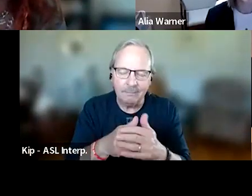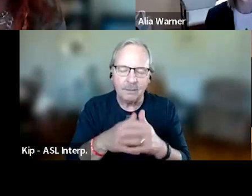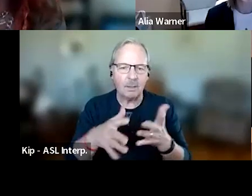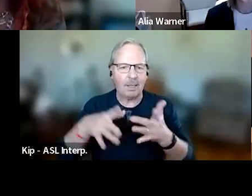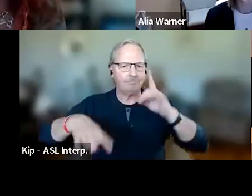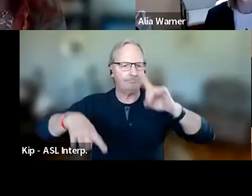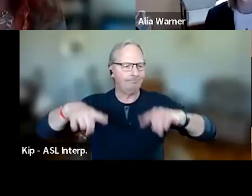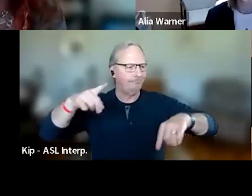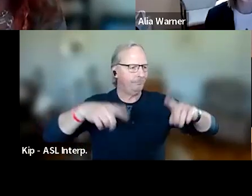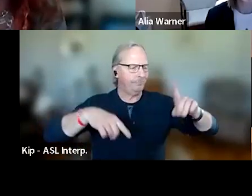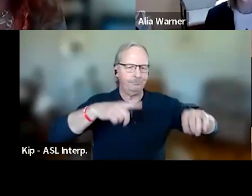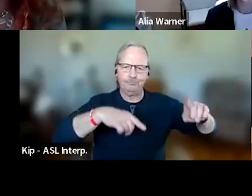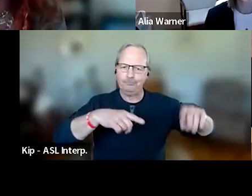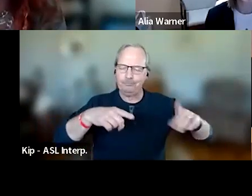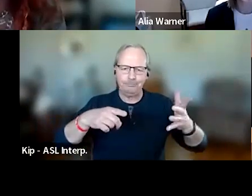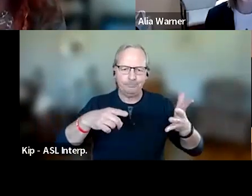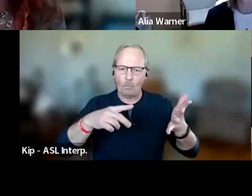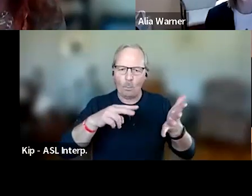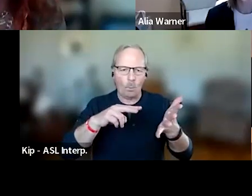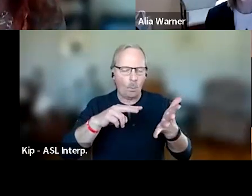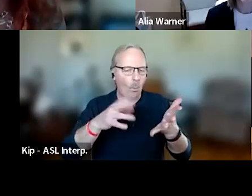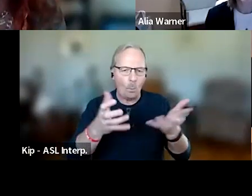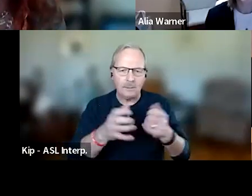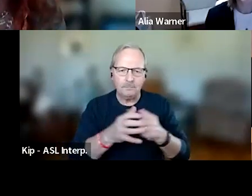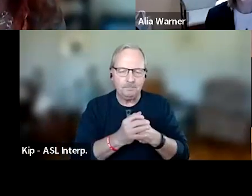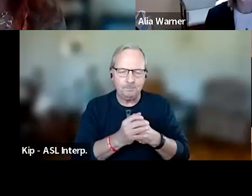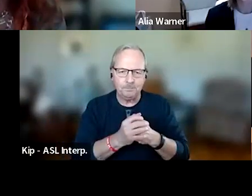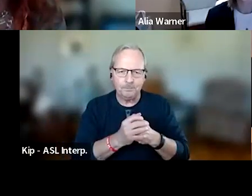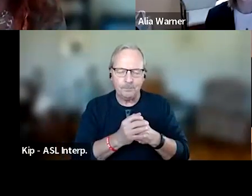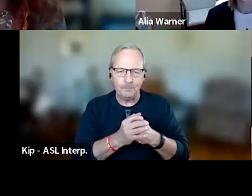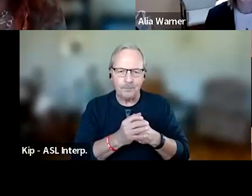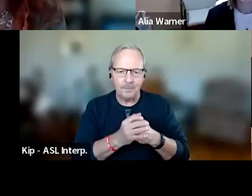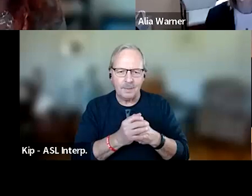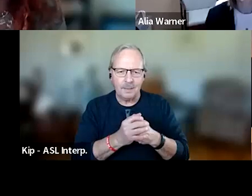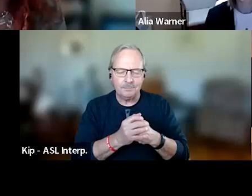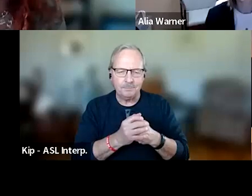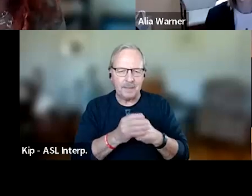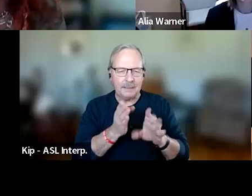of what psychosis can look like. And so I think that you're probably most,